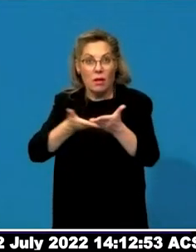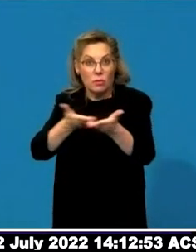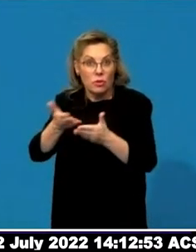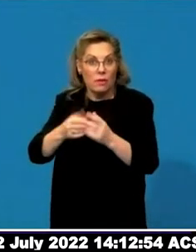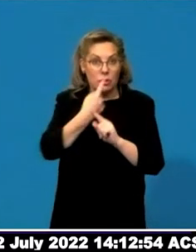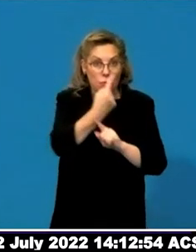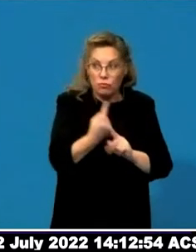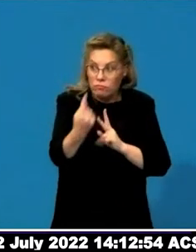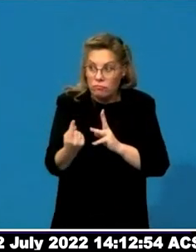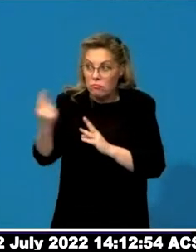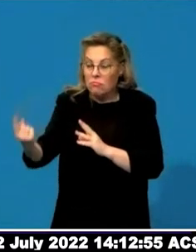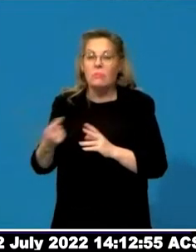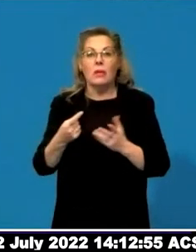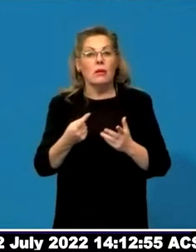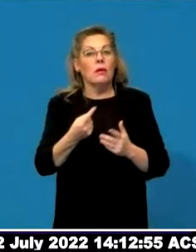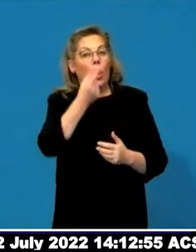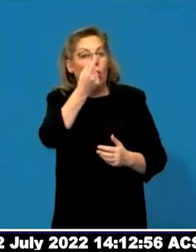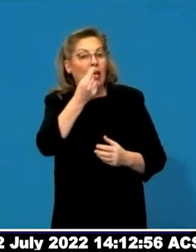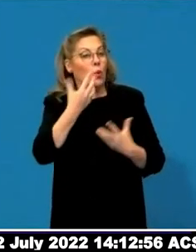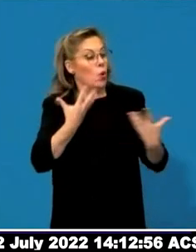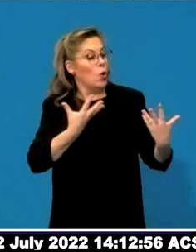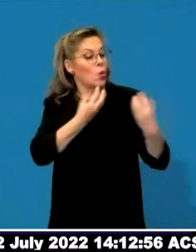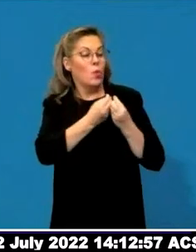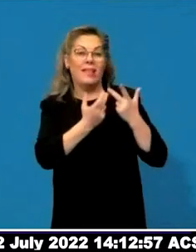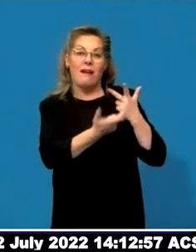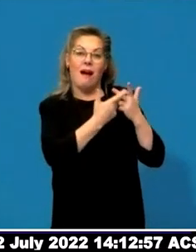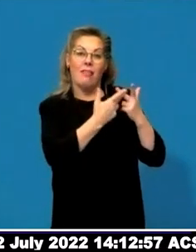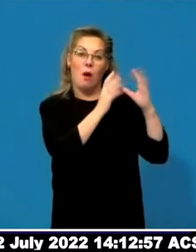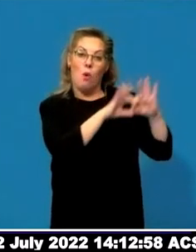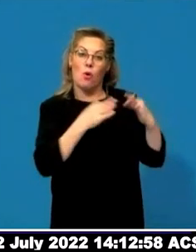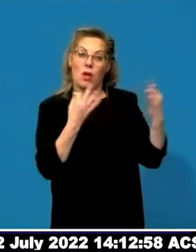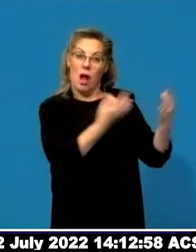MS McMAHON: And would that be partner be Aboriginal controlled, in your view? Yes.